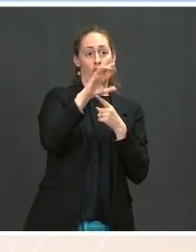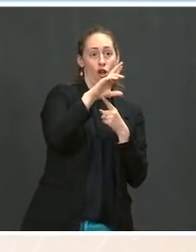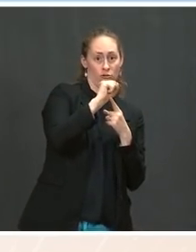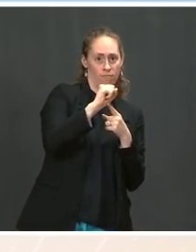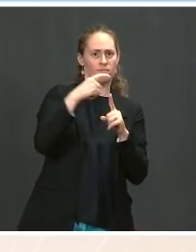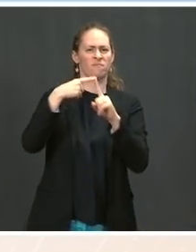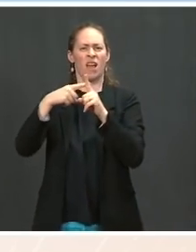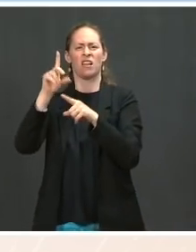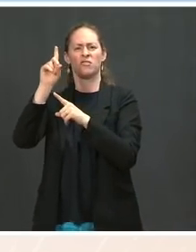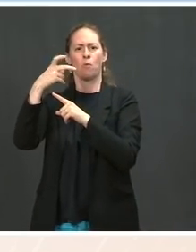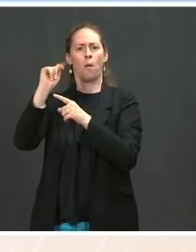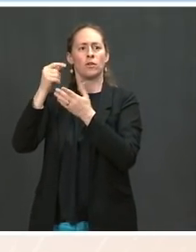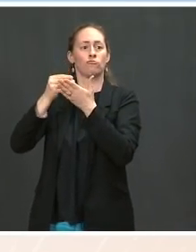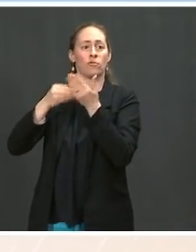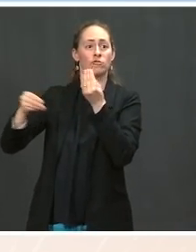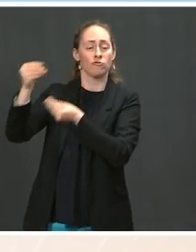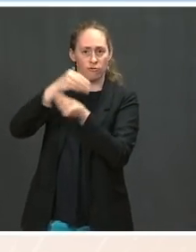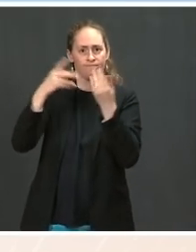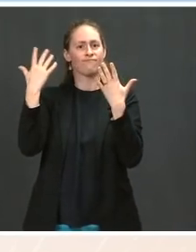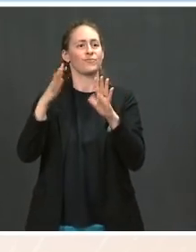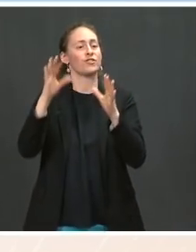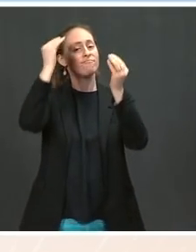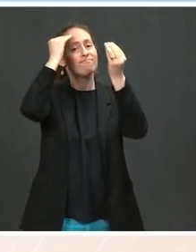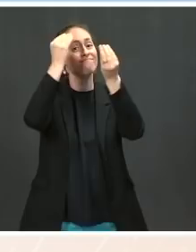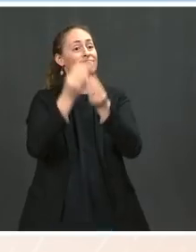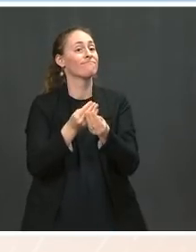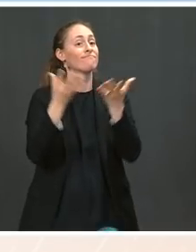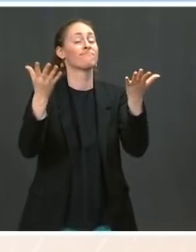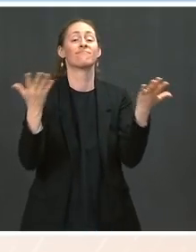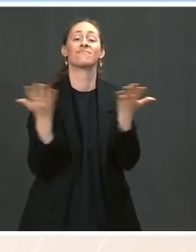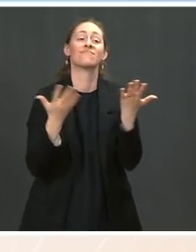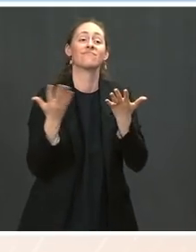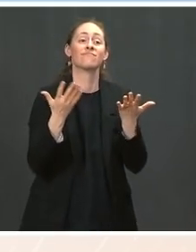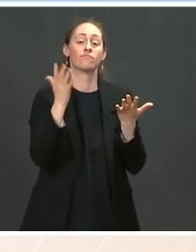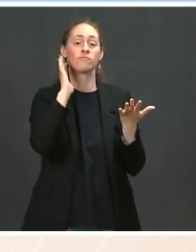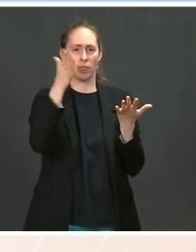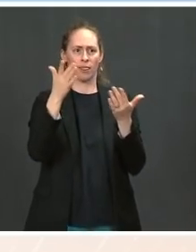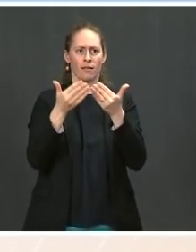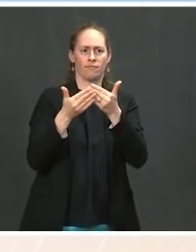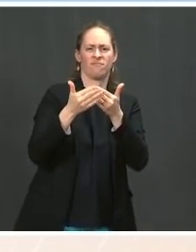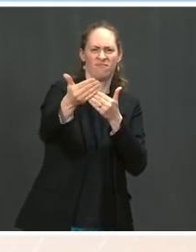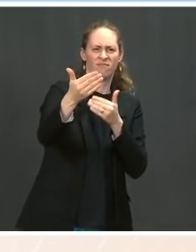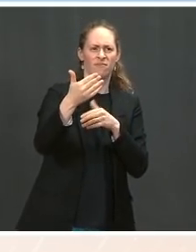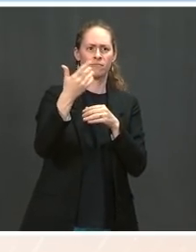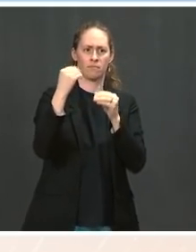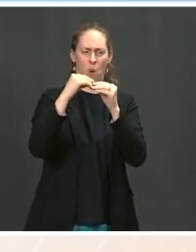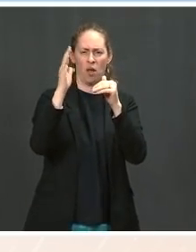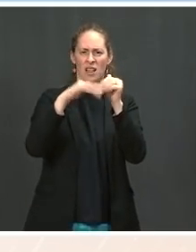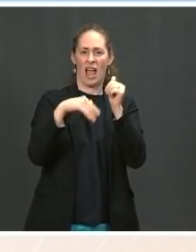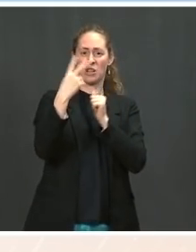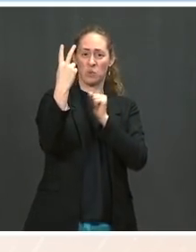they are disbursing nearly 2 million dollar [sic] -- million payments from the American Rescue Plan, which brings the total disbursed